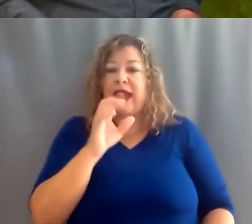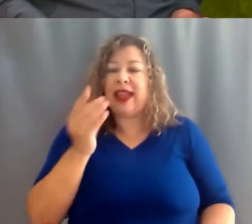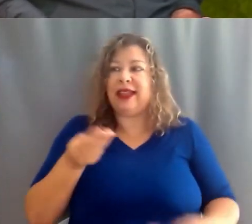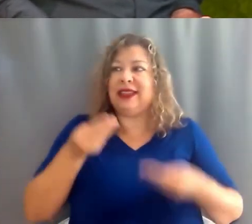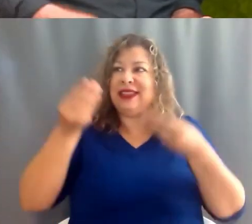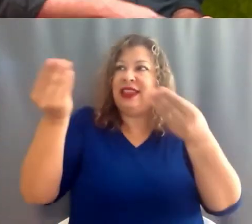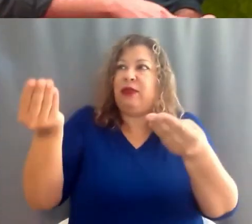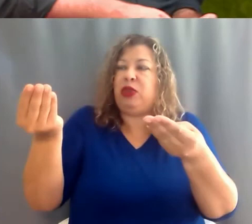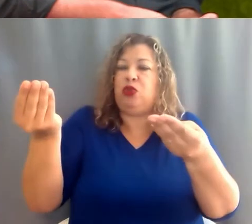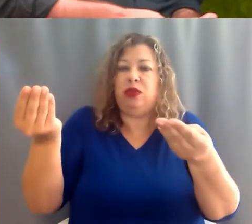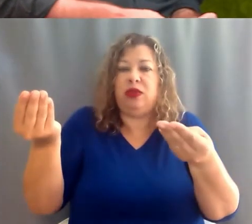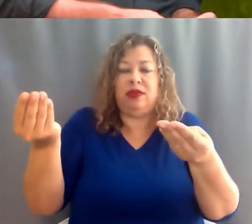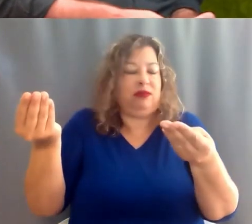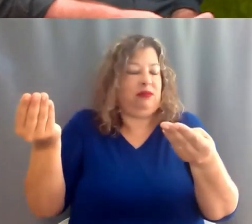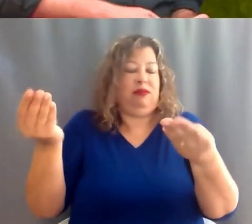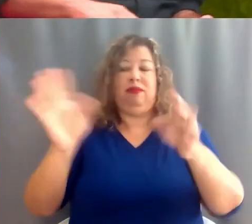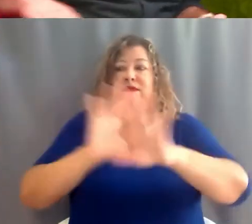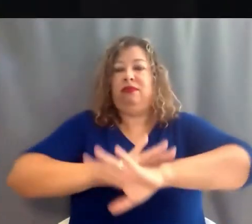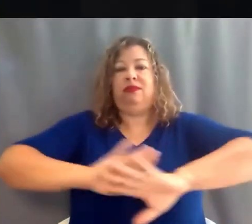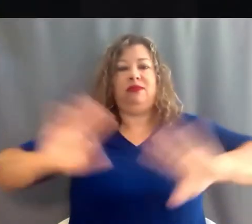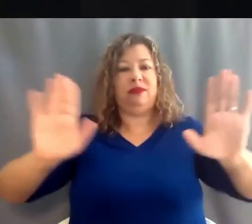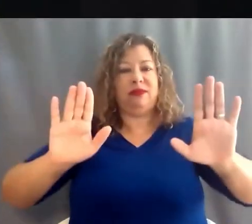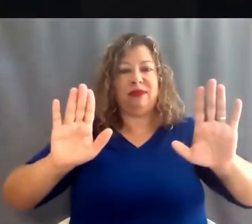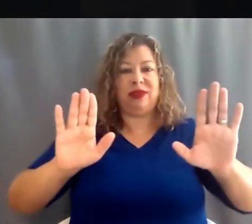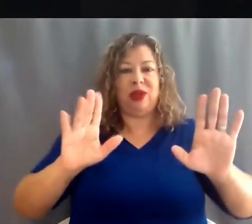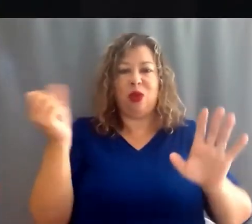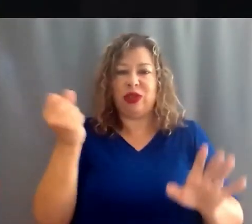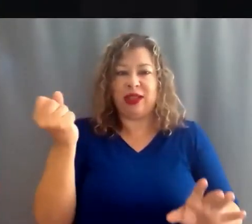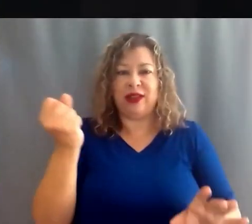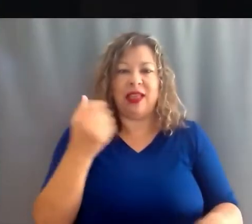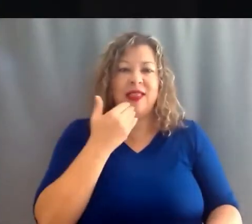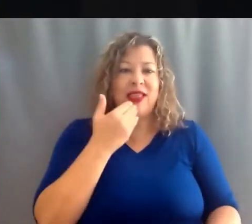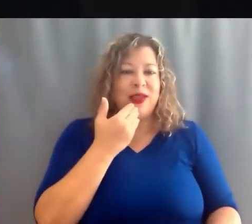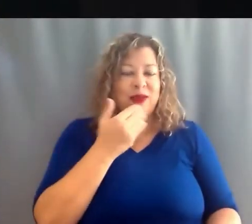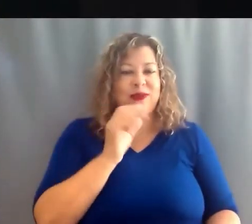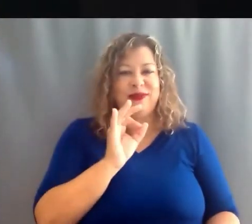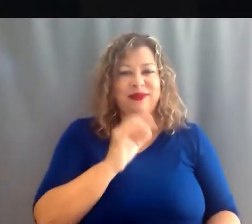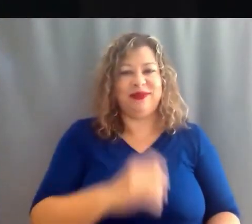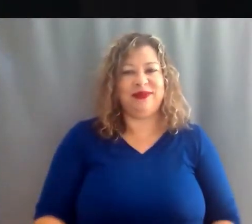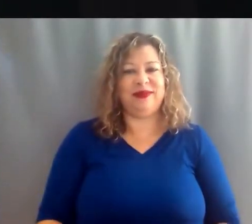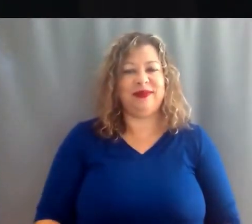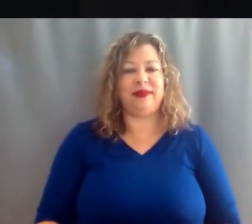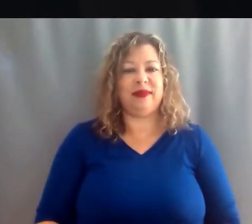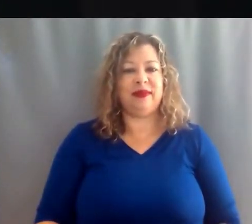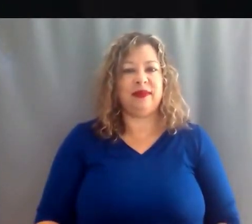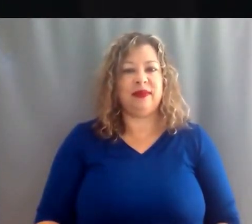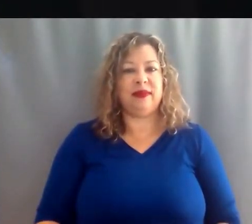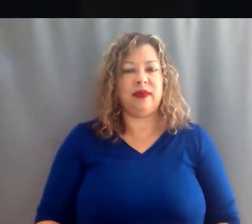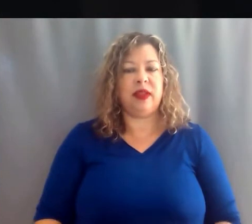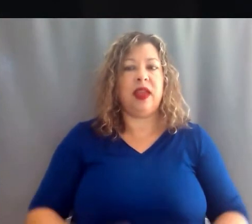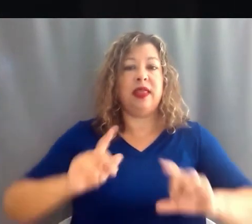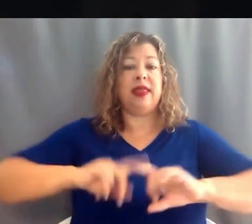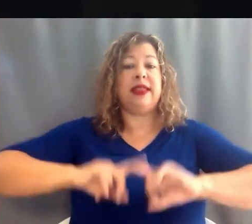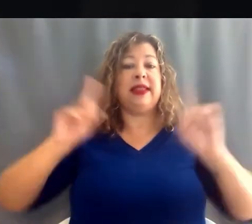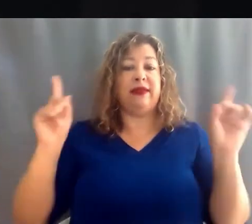Ian, grab Ratchetdemic. Just grab that real quick. Please.